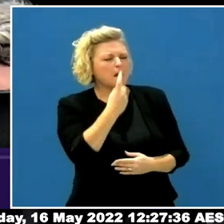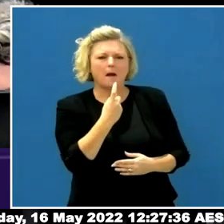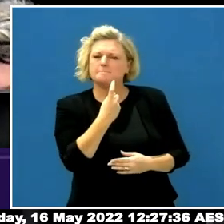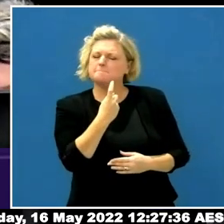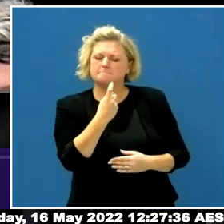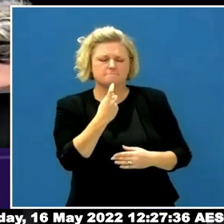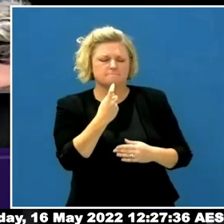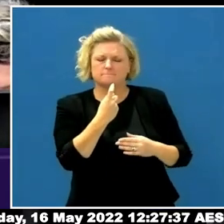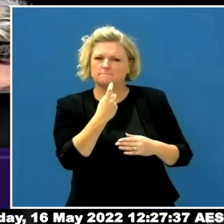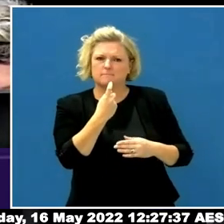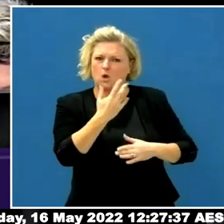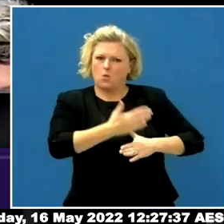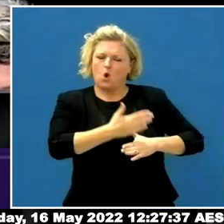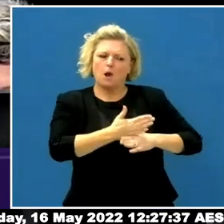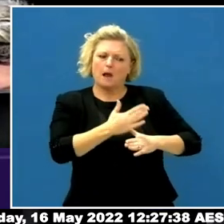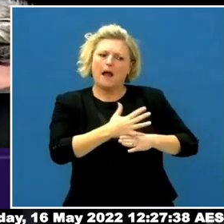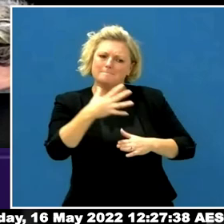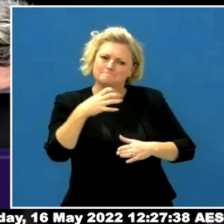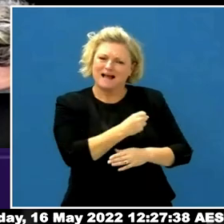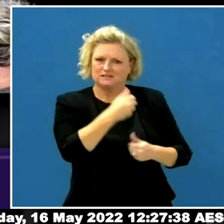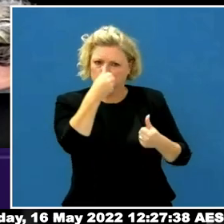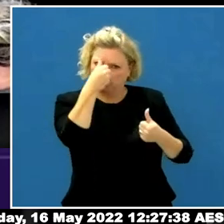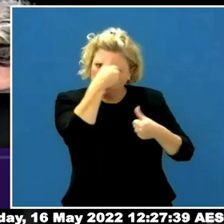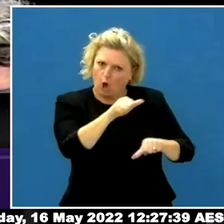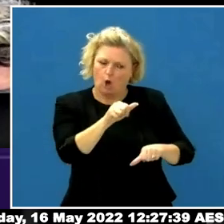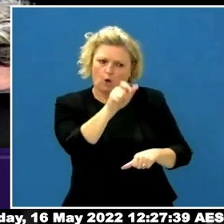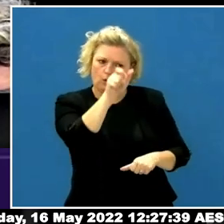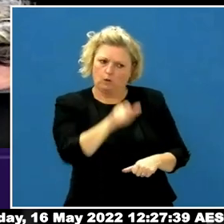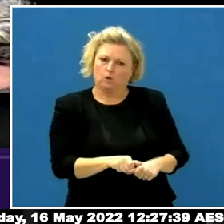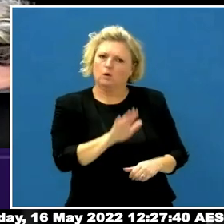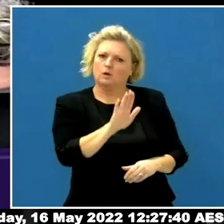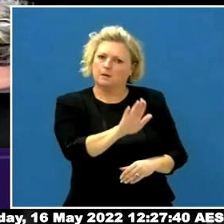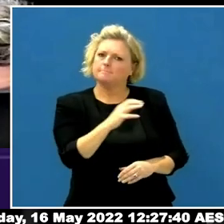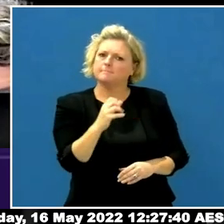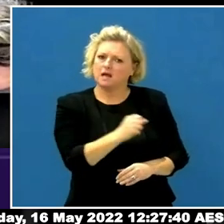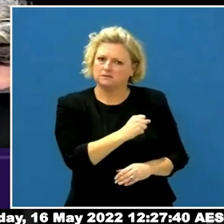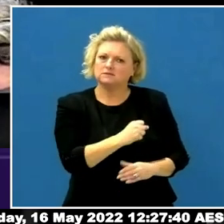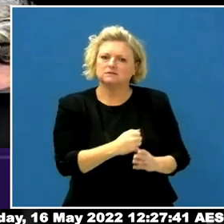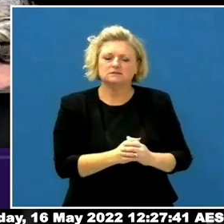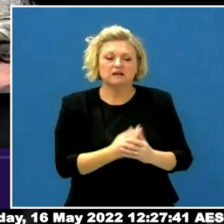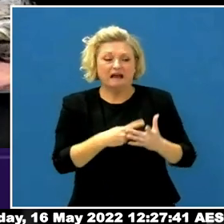personal care, that we needed - if a new person was going to come to our home,